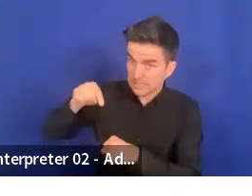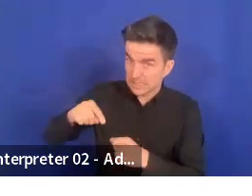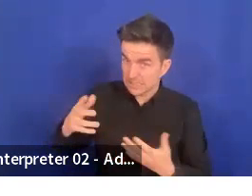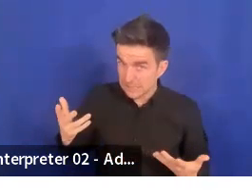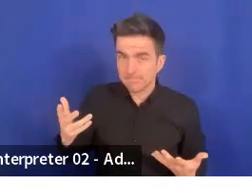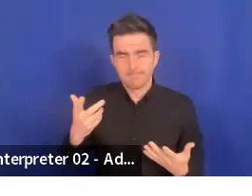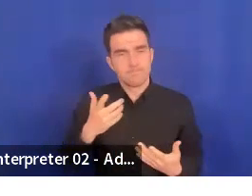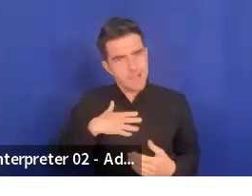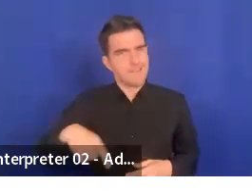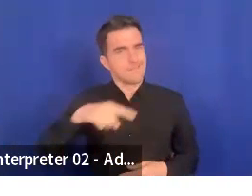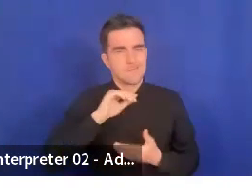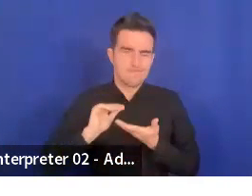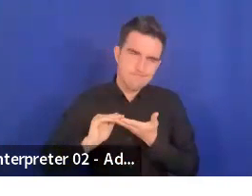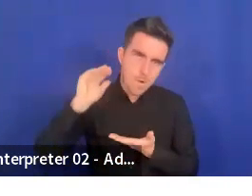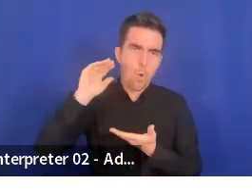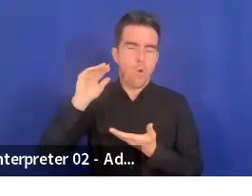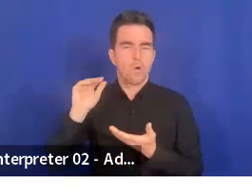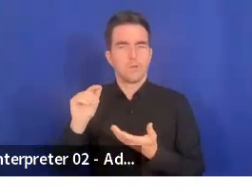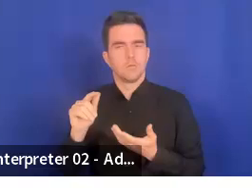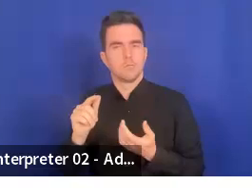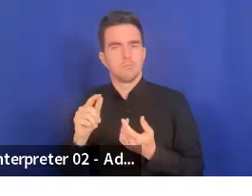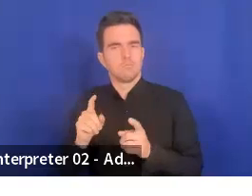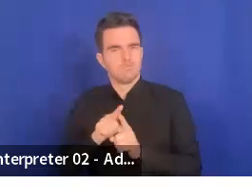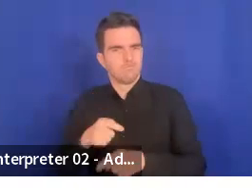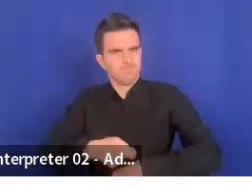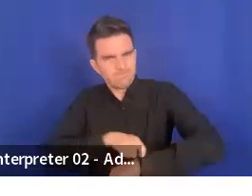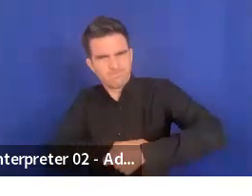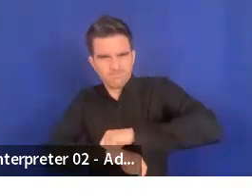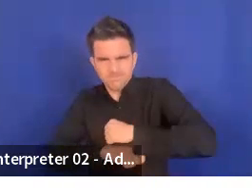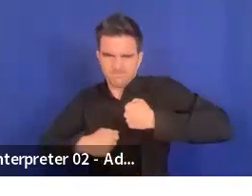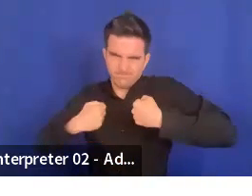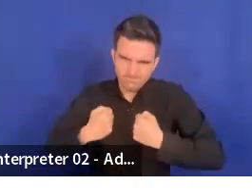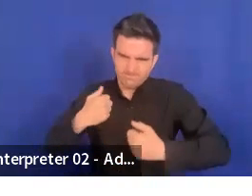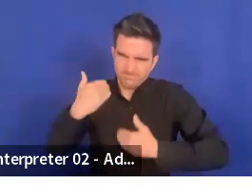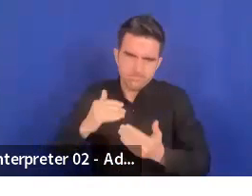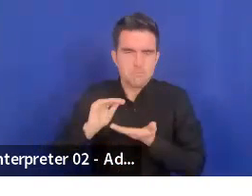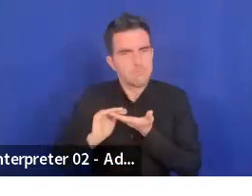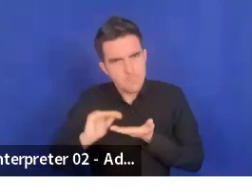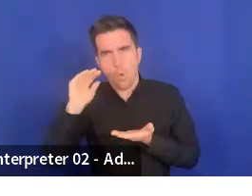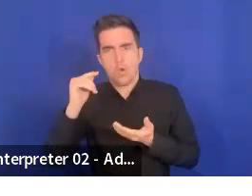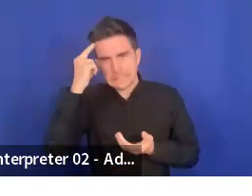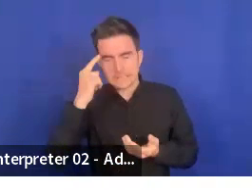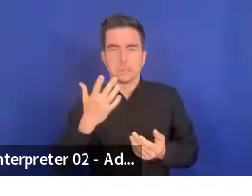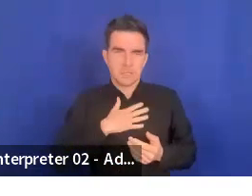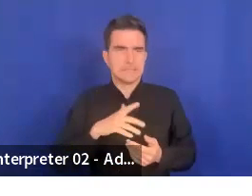And of course the investment is very important in delivering health and achieving the 2030